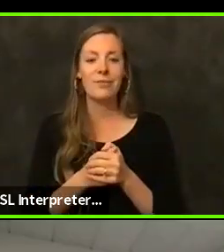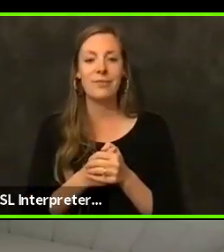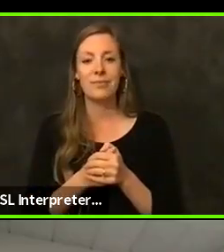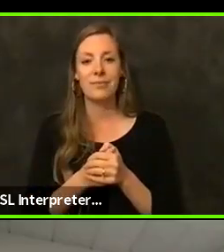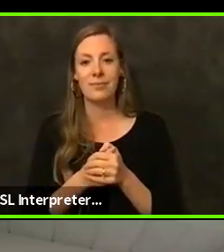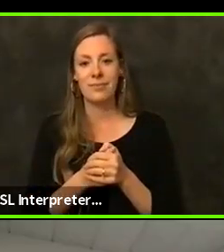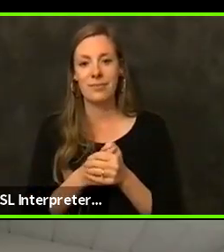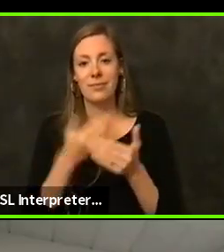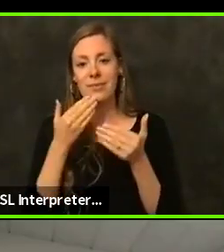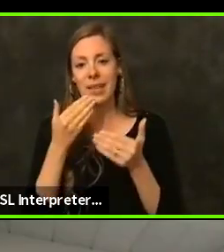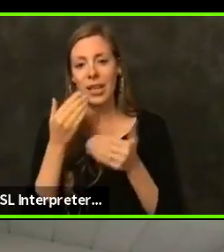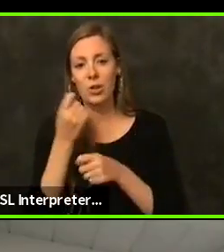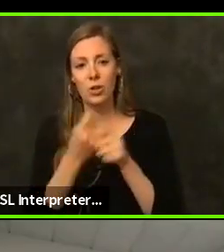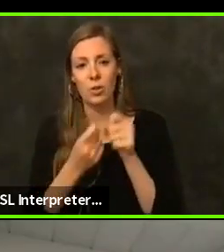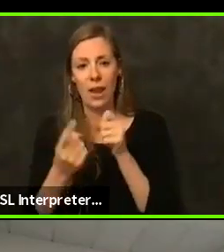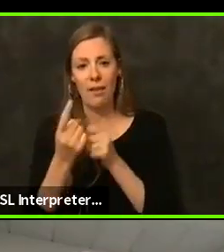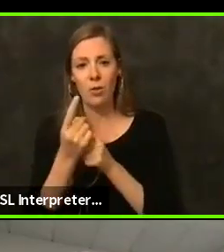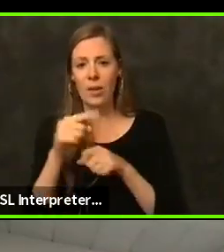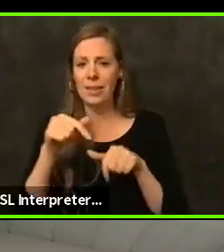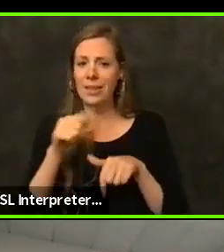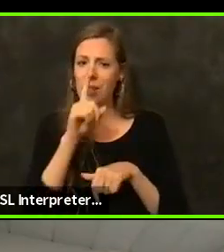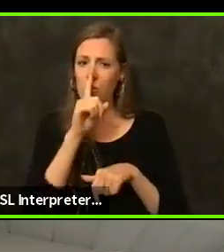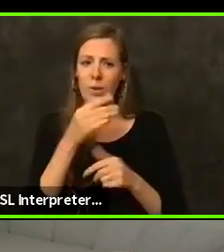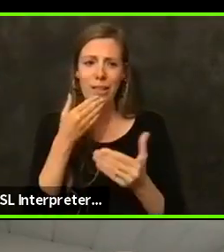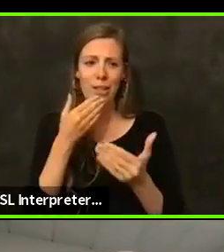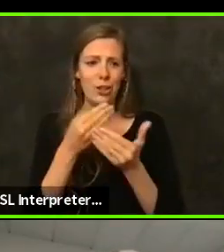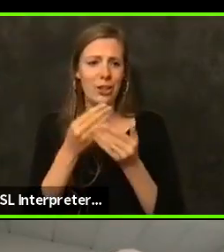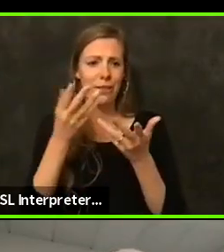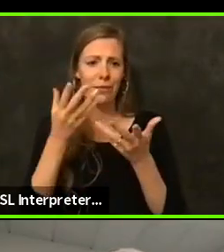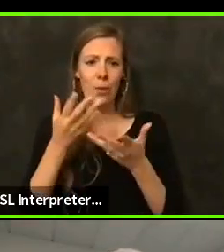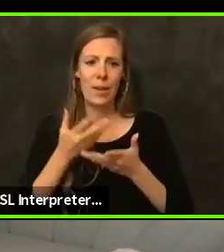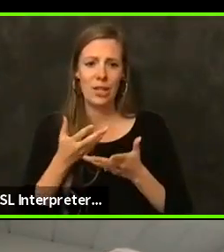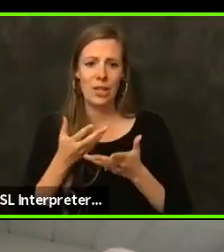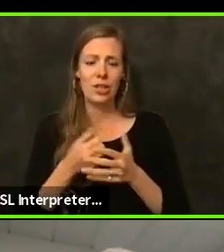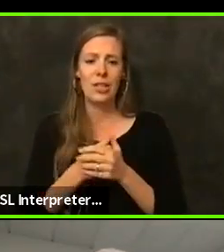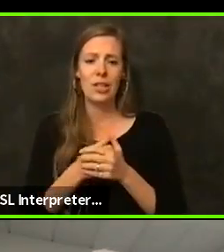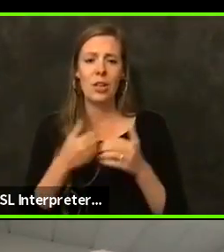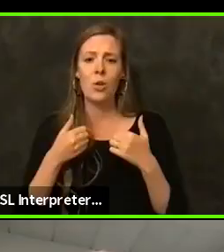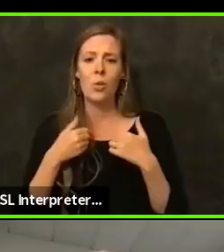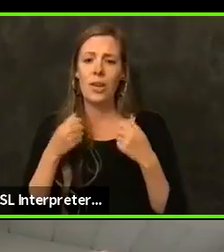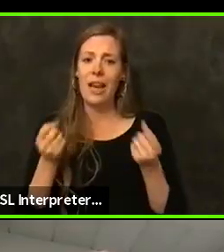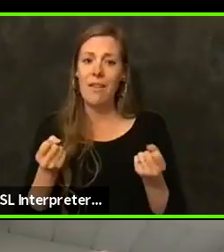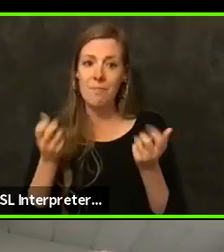everybody, this is really good information and we have a number of questions from the